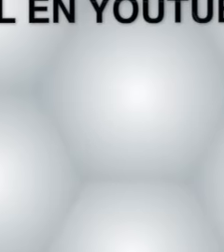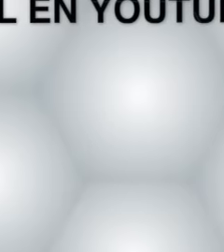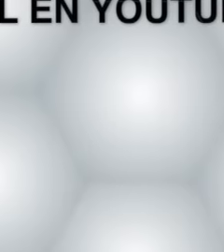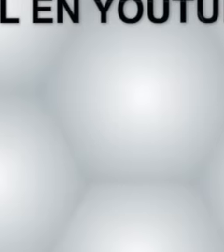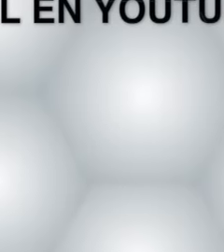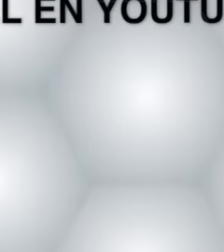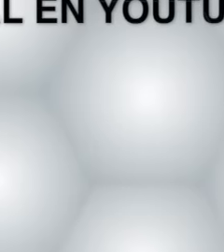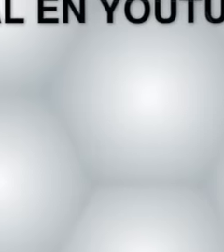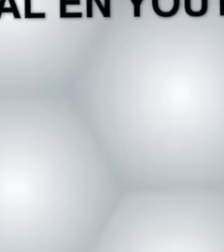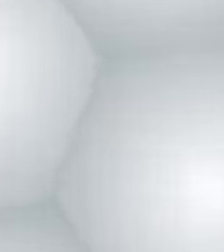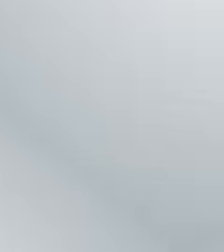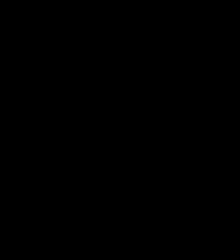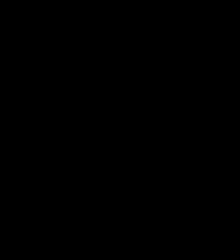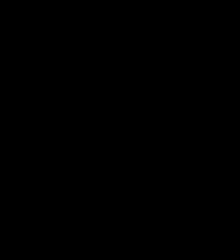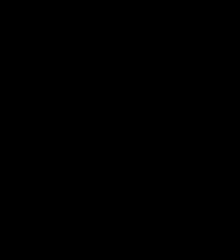Oh